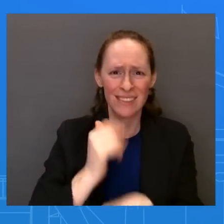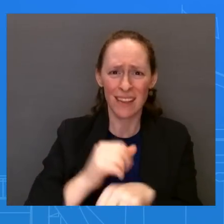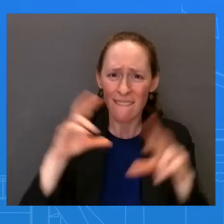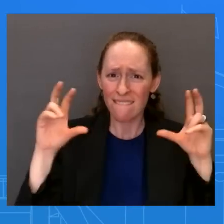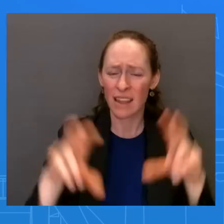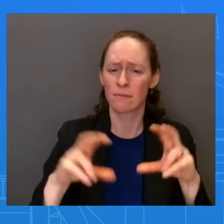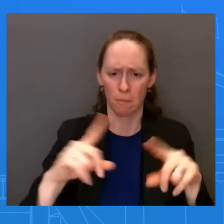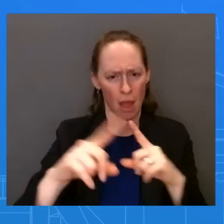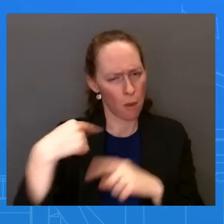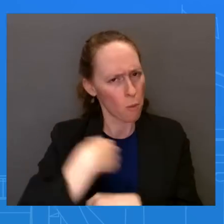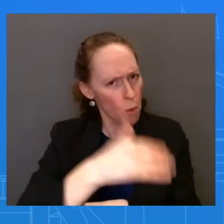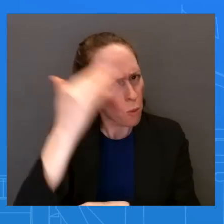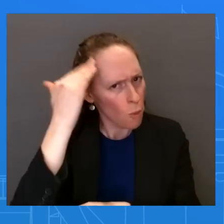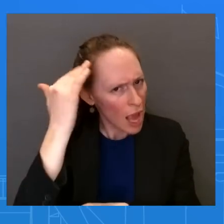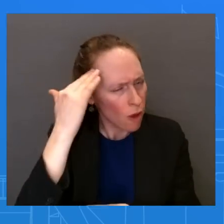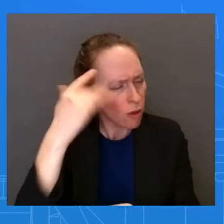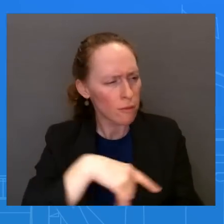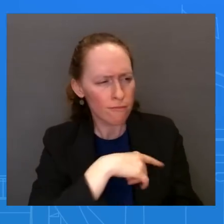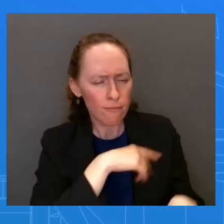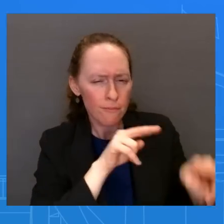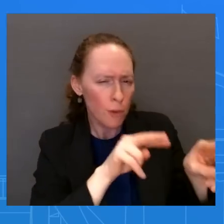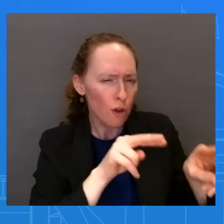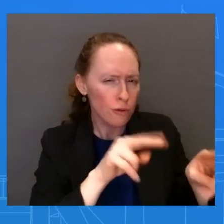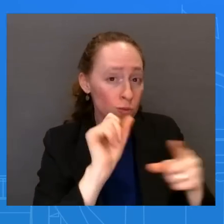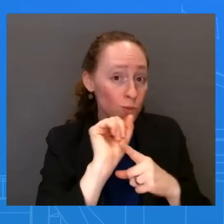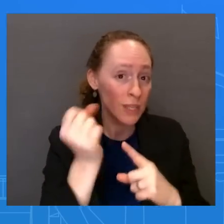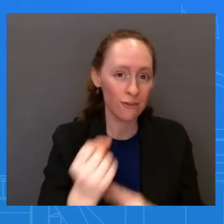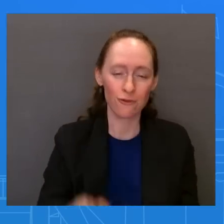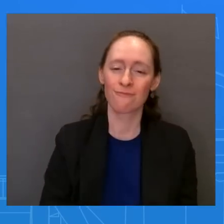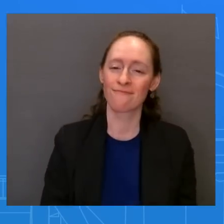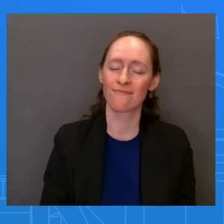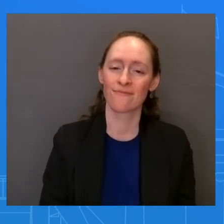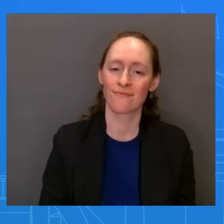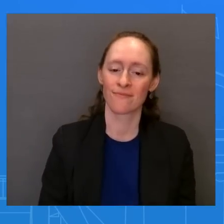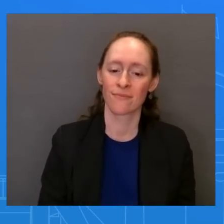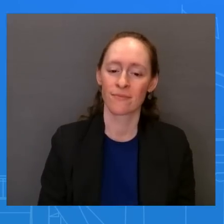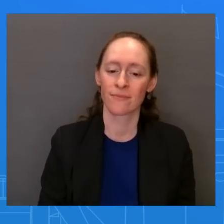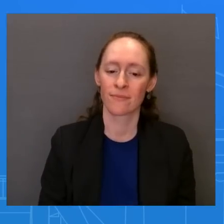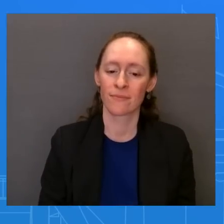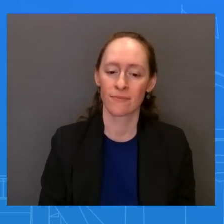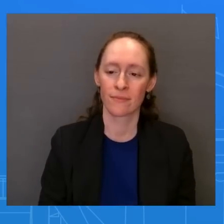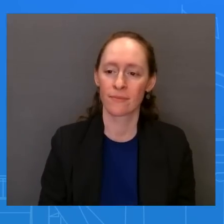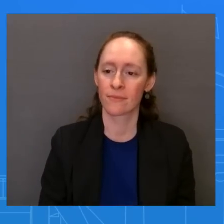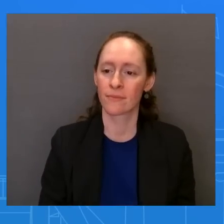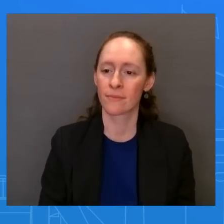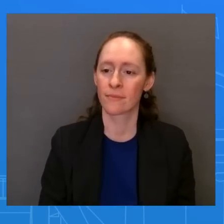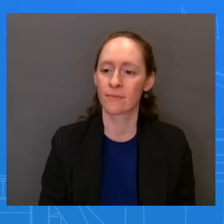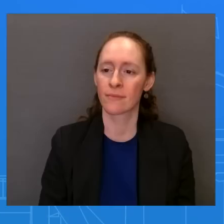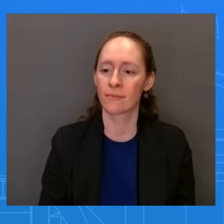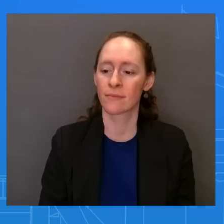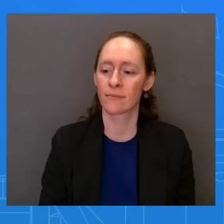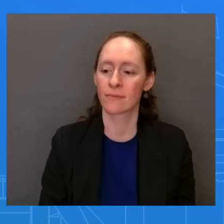Okay. Go ahead, Sabrina. The Press: Thank you so much. Ms. Jean-Pierre: Welcome back. The Press: Thank you. China reported that its economic growth